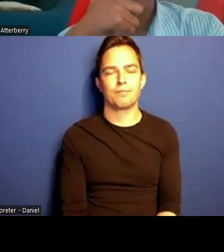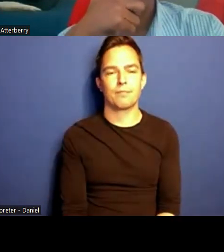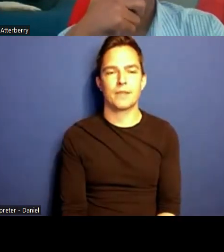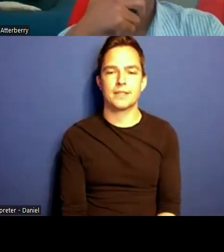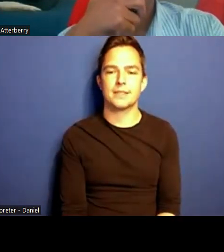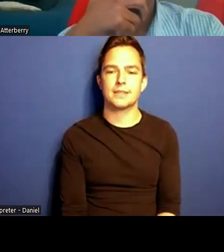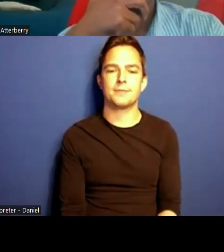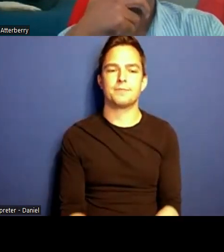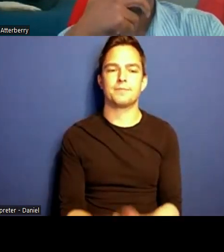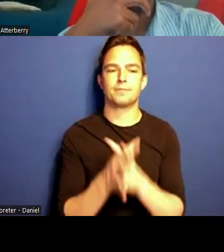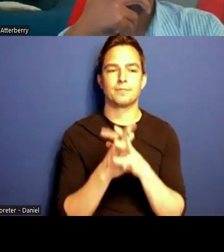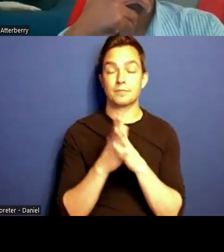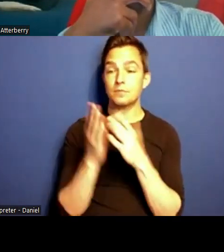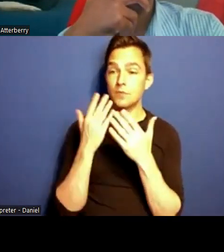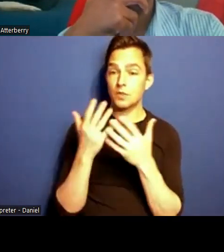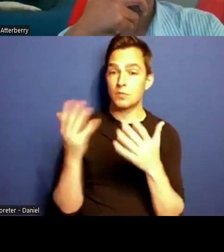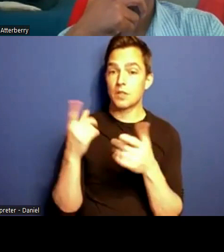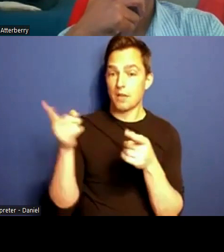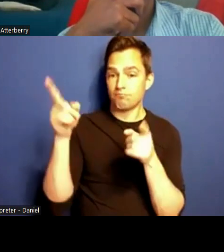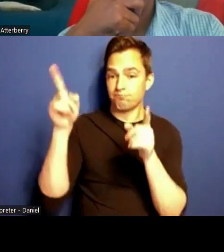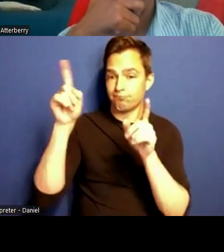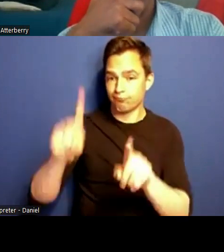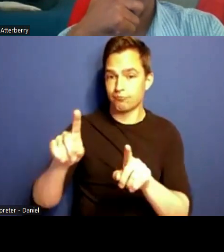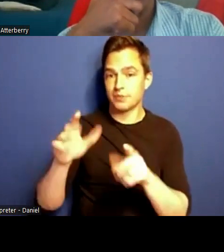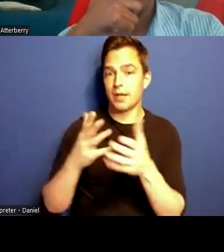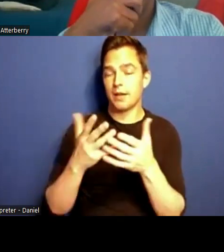(Stephanie Picazo) Thank you so much. I agree. And that brought so much excitement when you